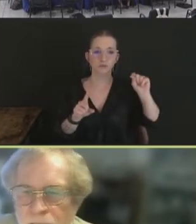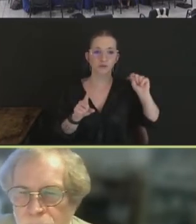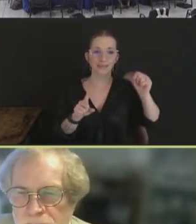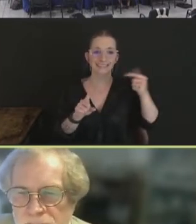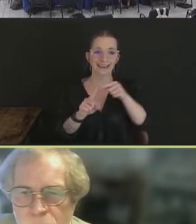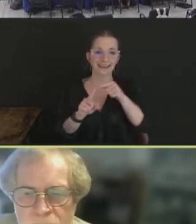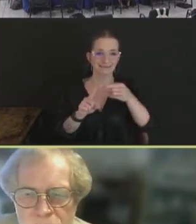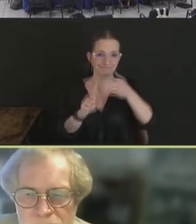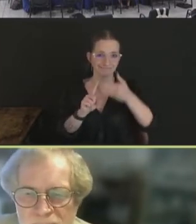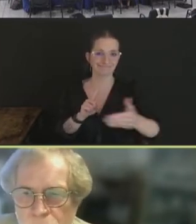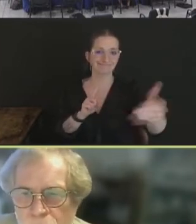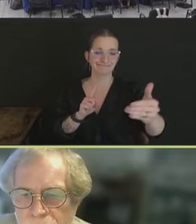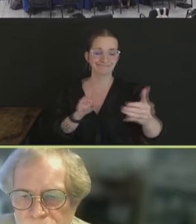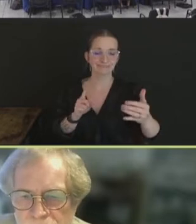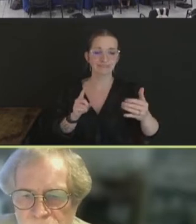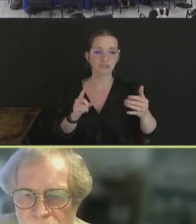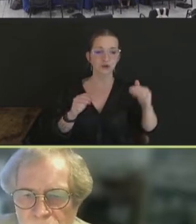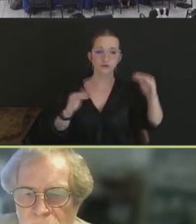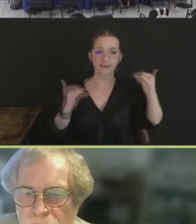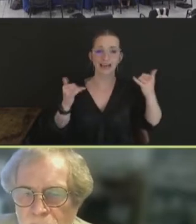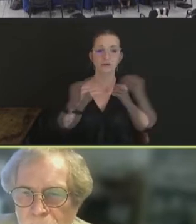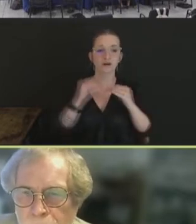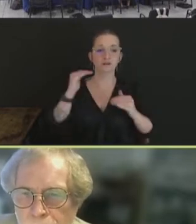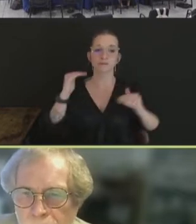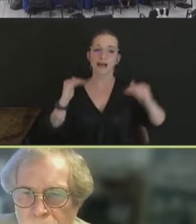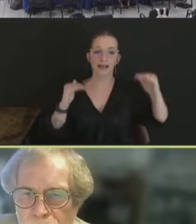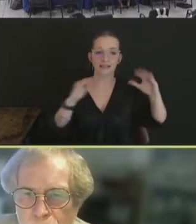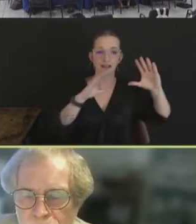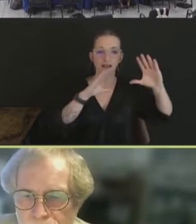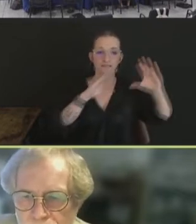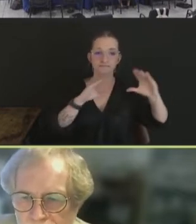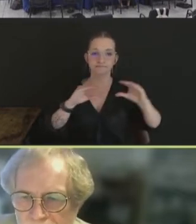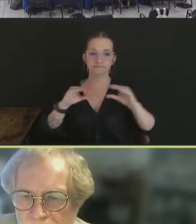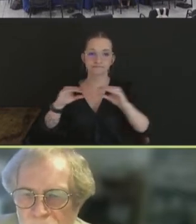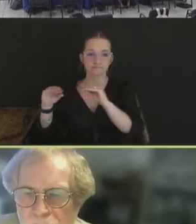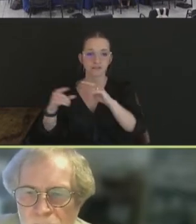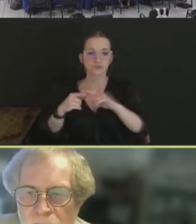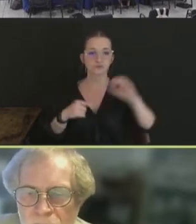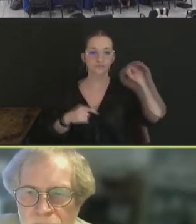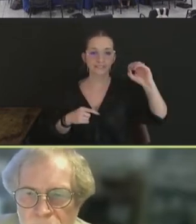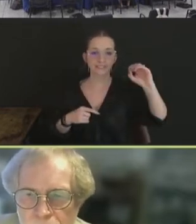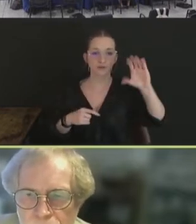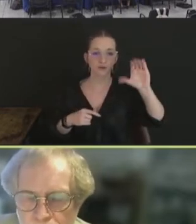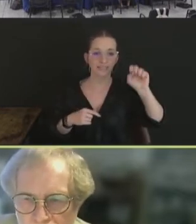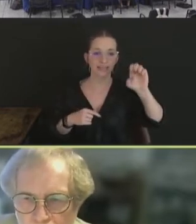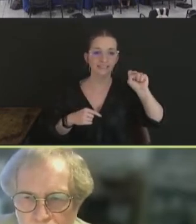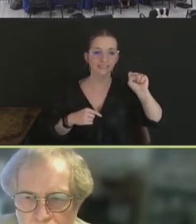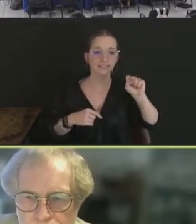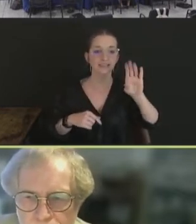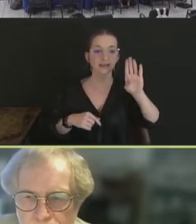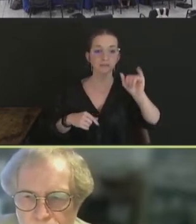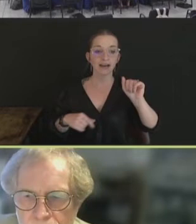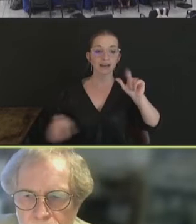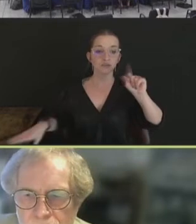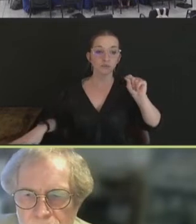And you can see, we got to zero cases by 2013 of type three wild polio.